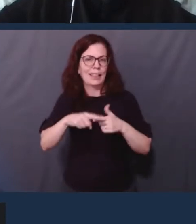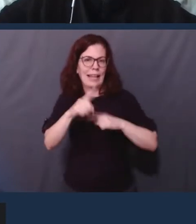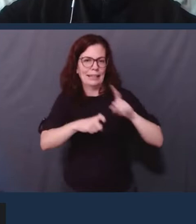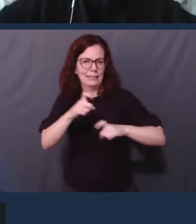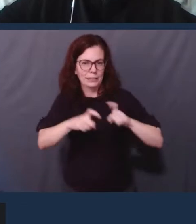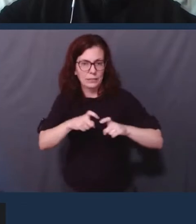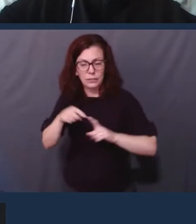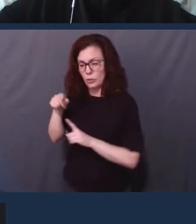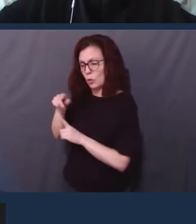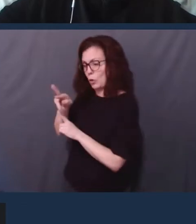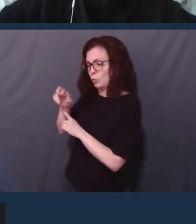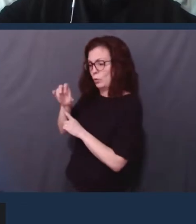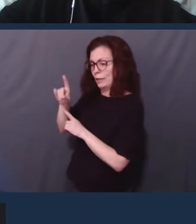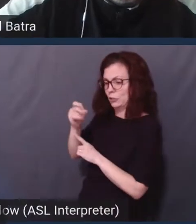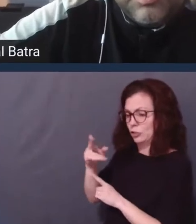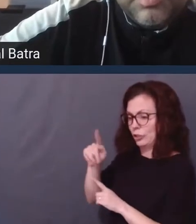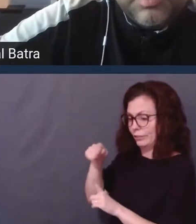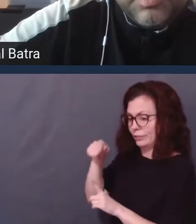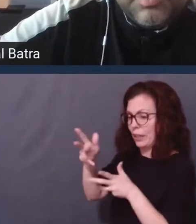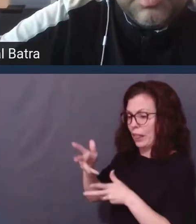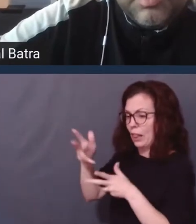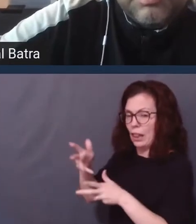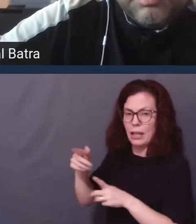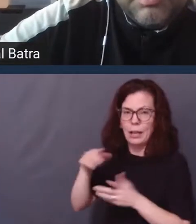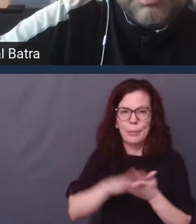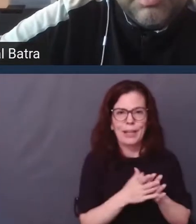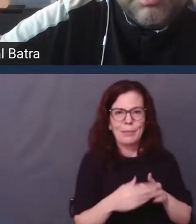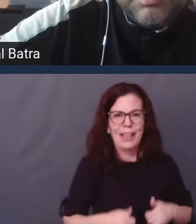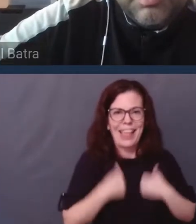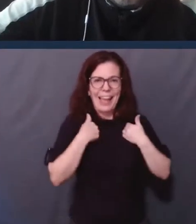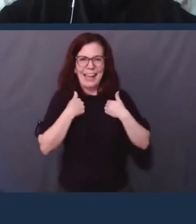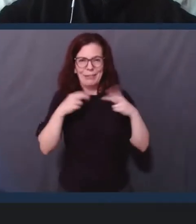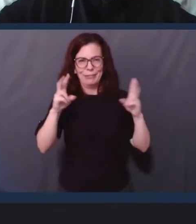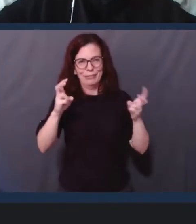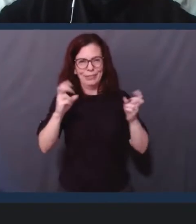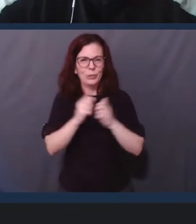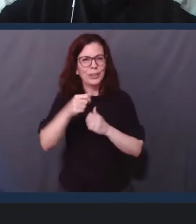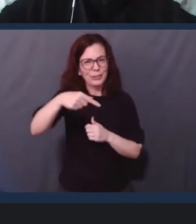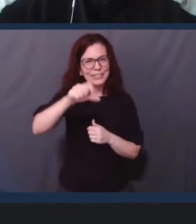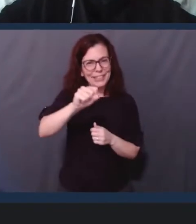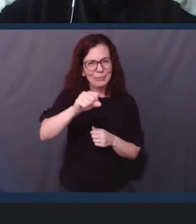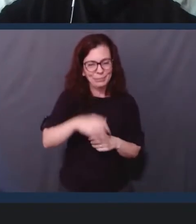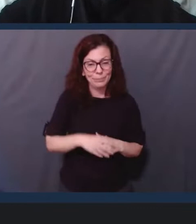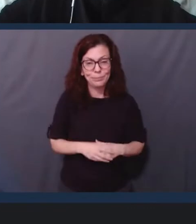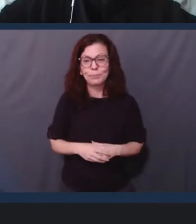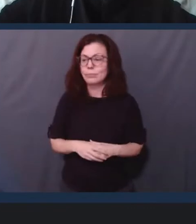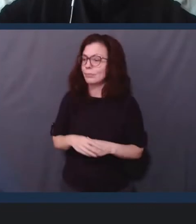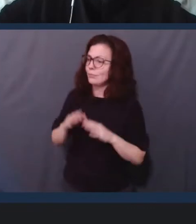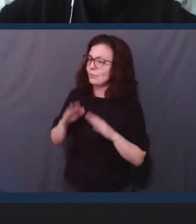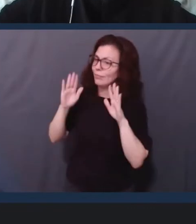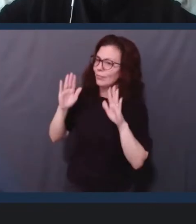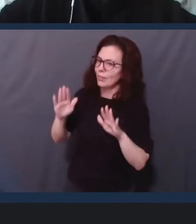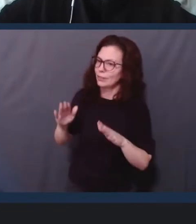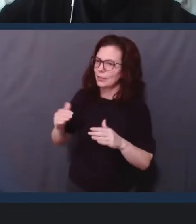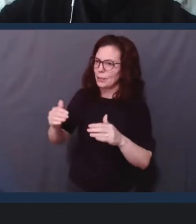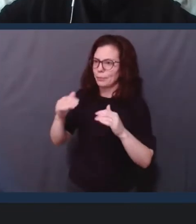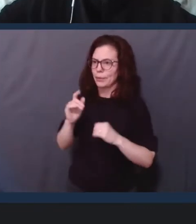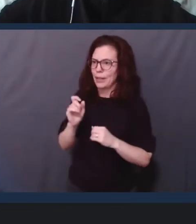comes alive at QuickSight. Awesome. And so this question is about the differentiator. So